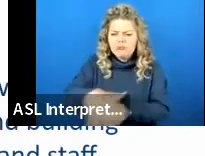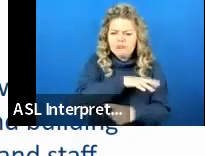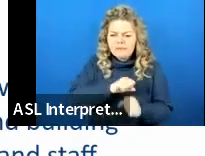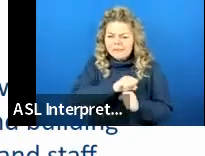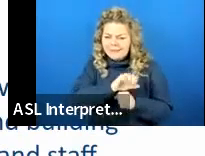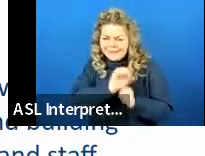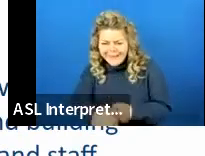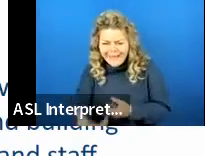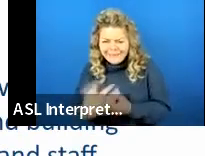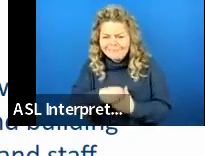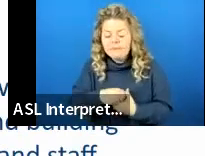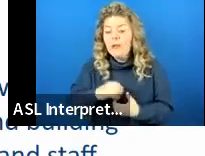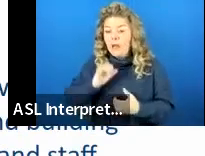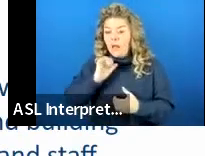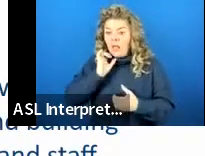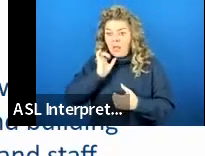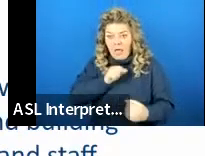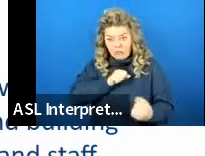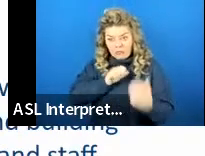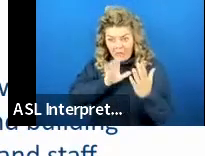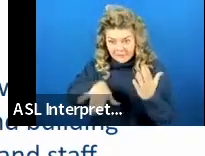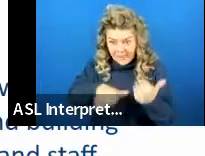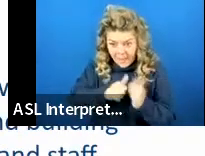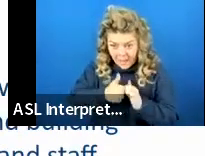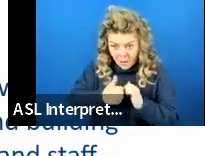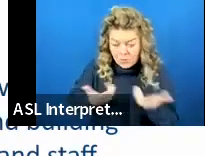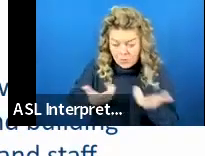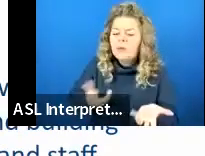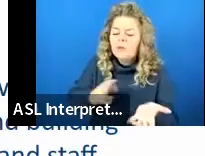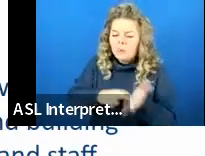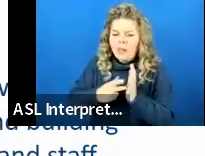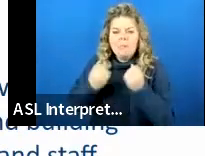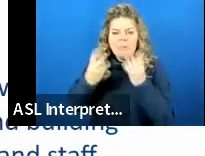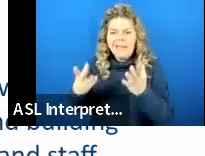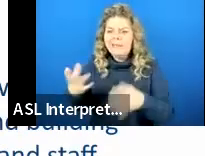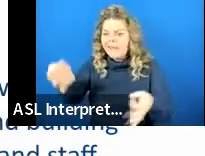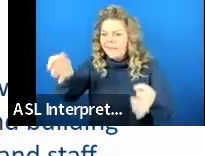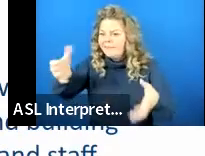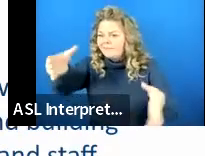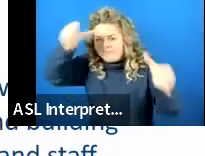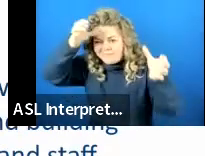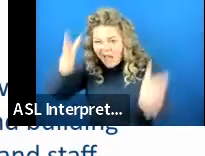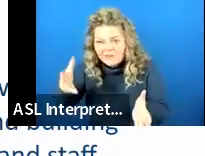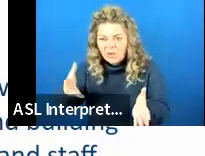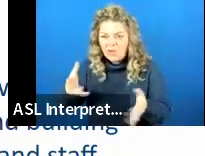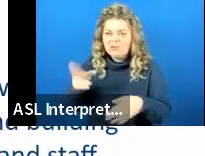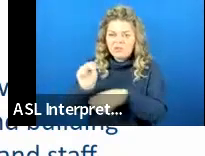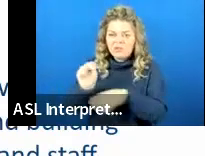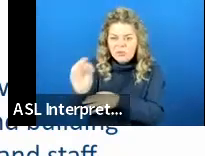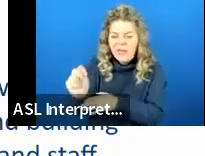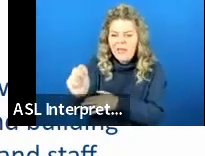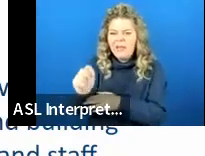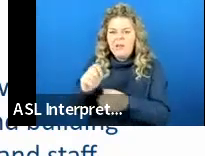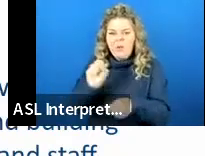To address this need, a variety of campus expert offices and units work to expand offerings such as workshops,